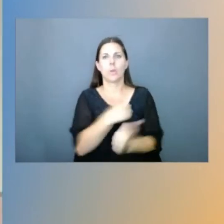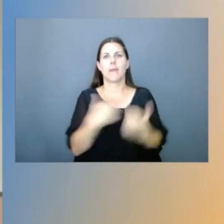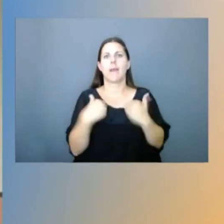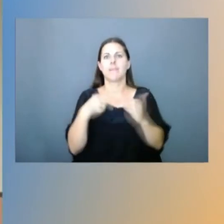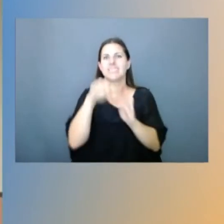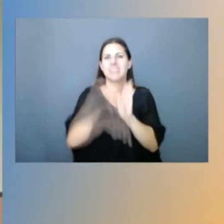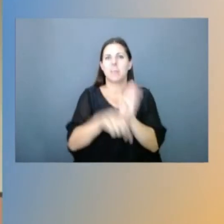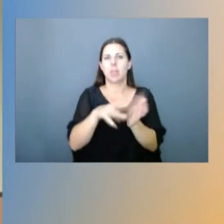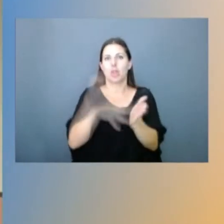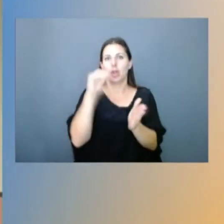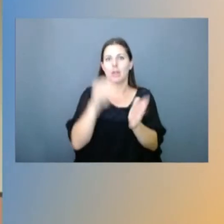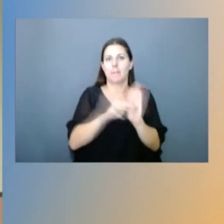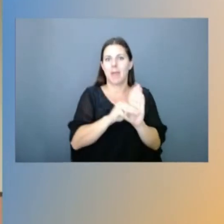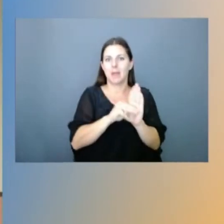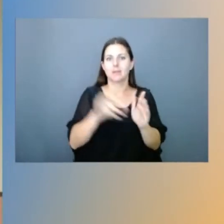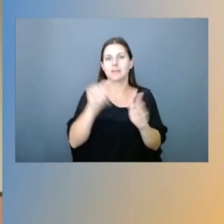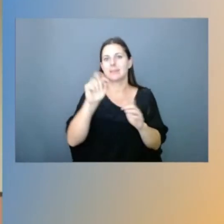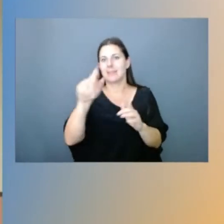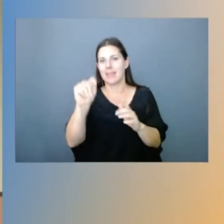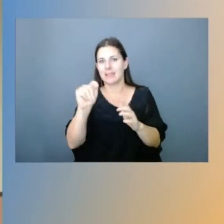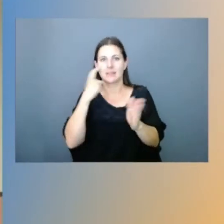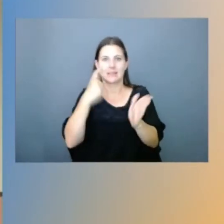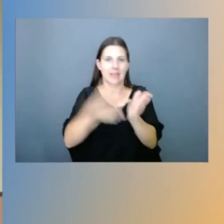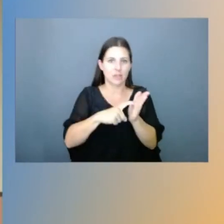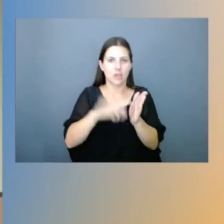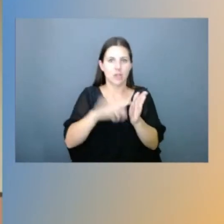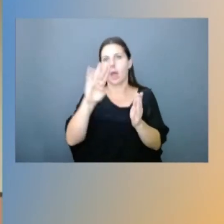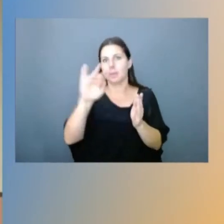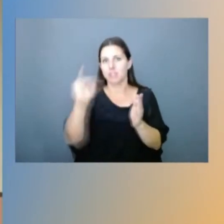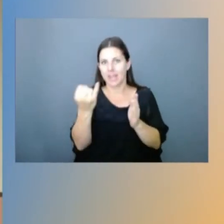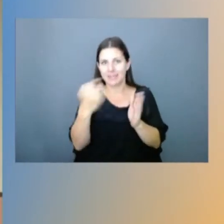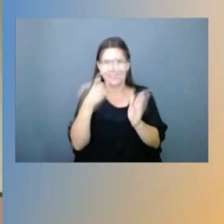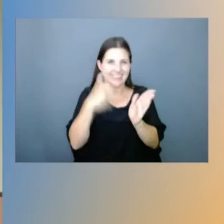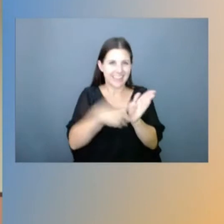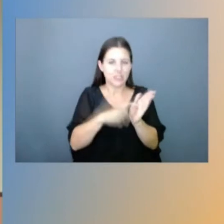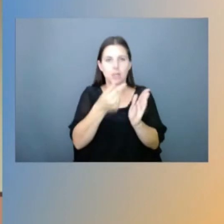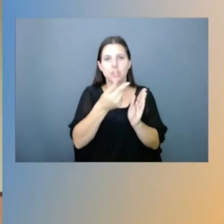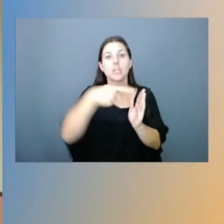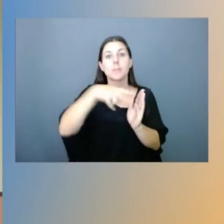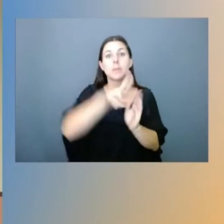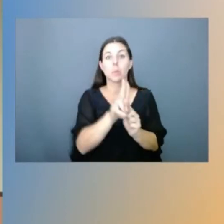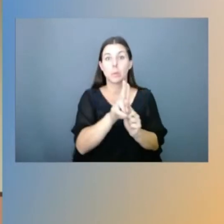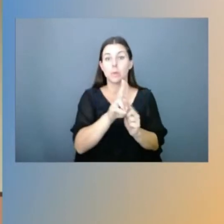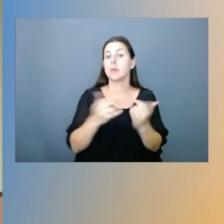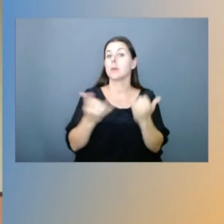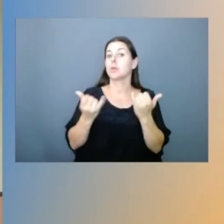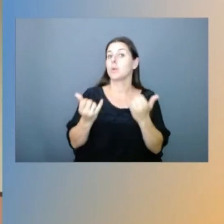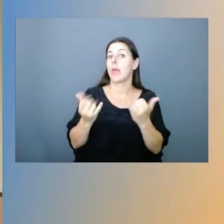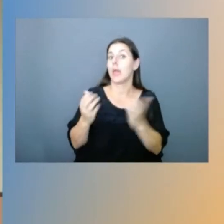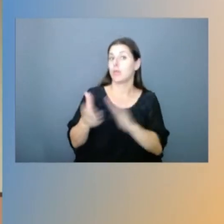text recognition, and object detection on GPU instances. Today, running this model pipeline on GPUs,